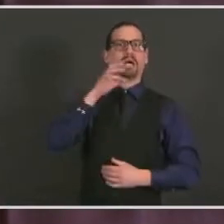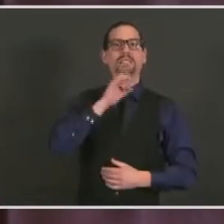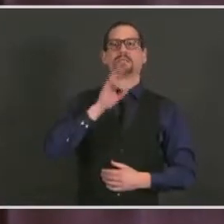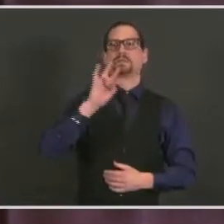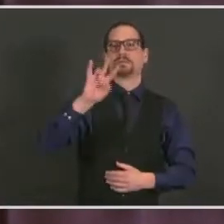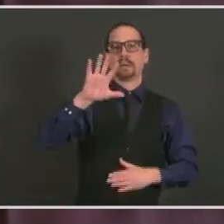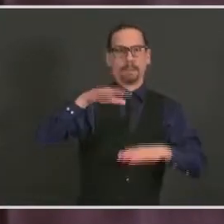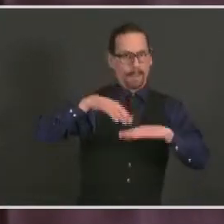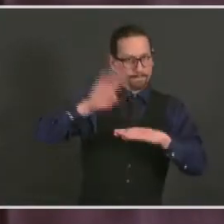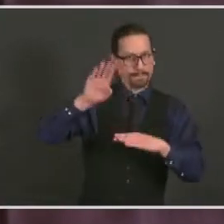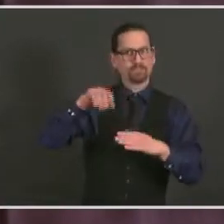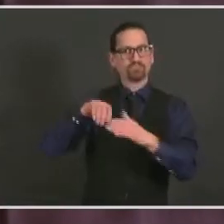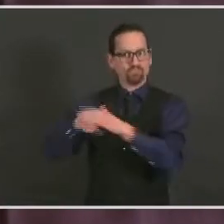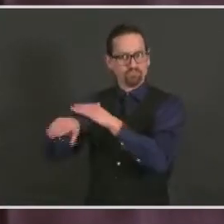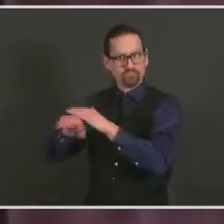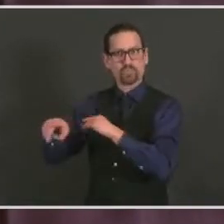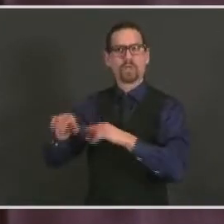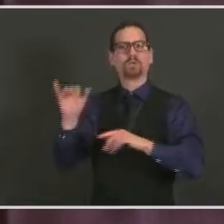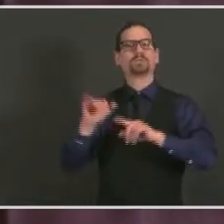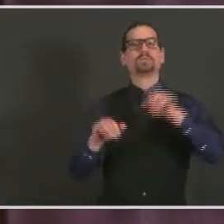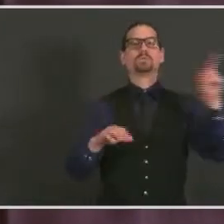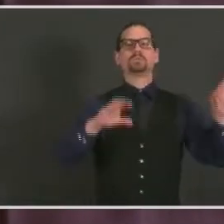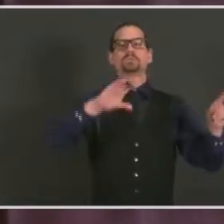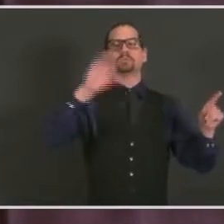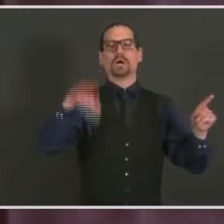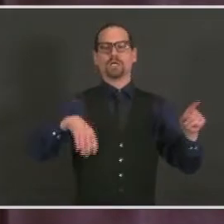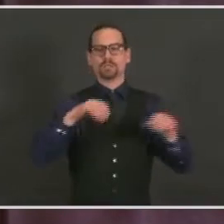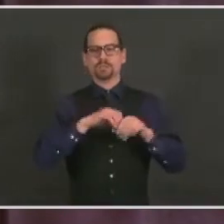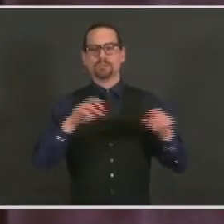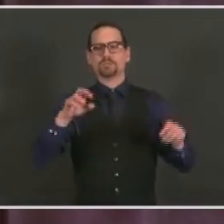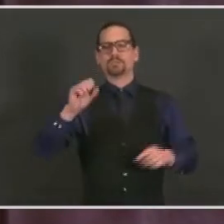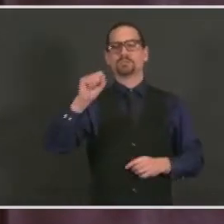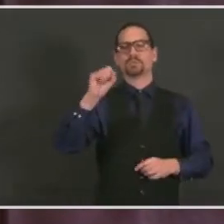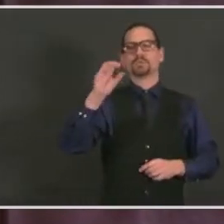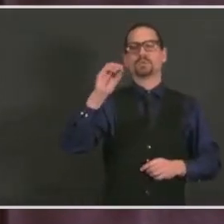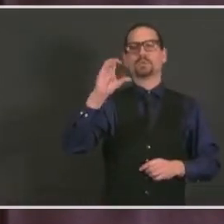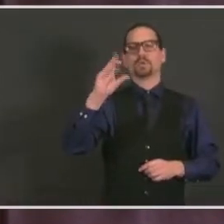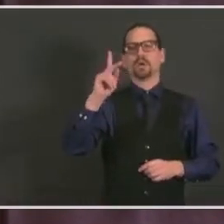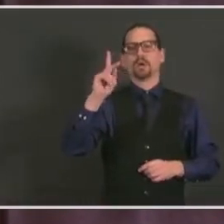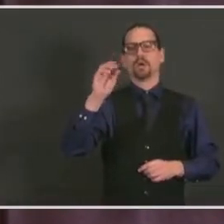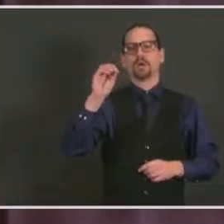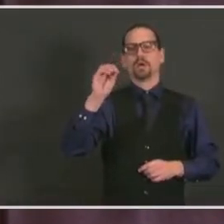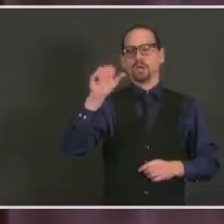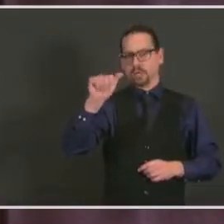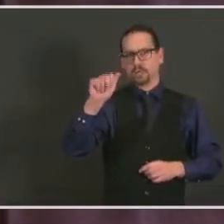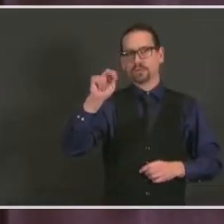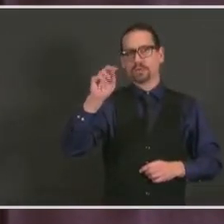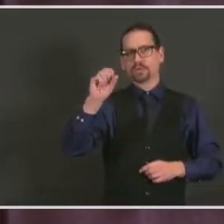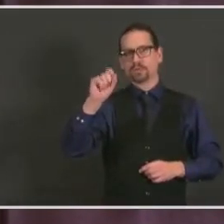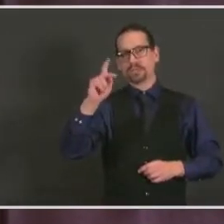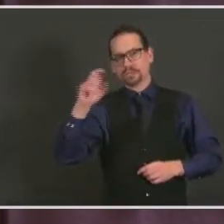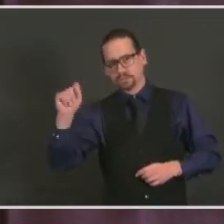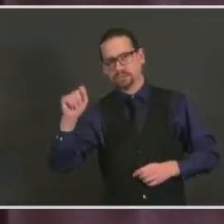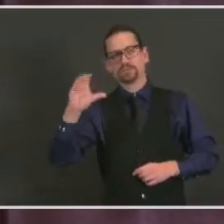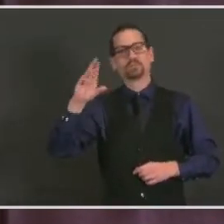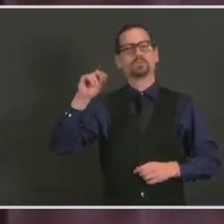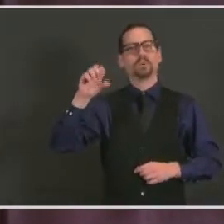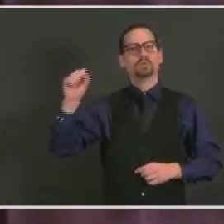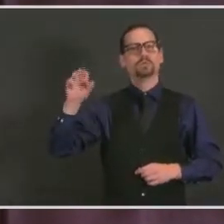DONUTS CENTER IN PROVIDENCE FOR PEOPLE 75 YEARS OF AGE AND OLDER. AND OUR SOCK. AN ASSET